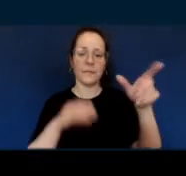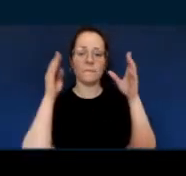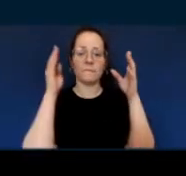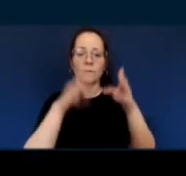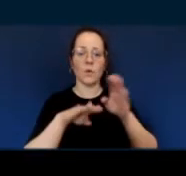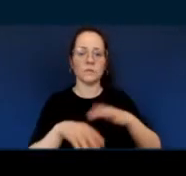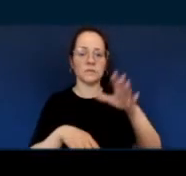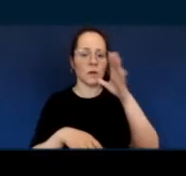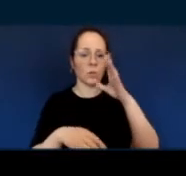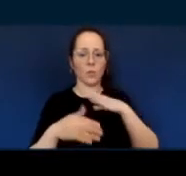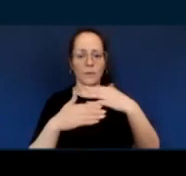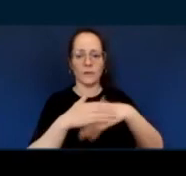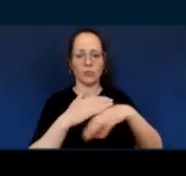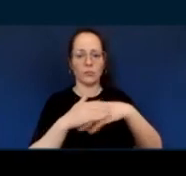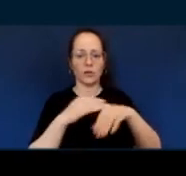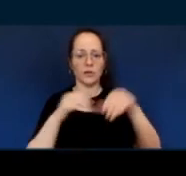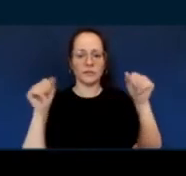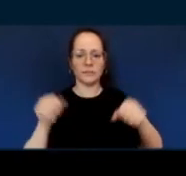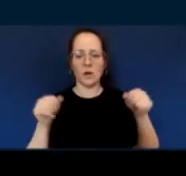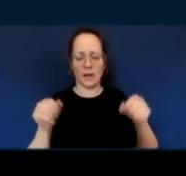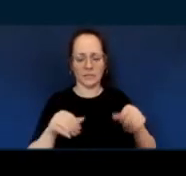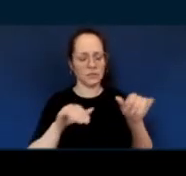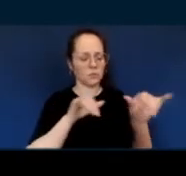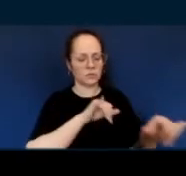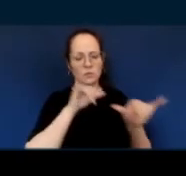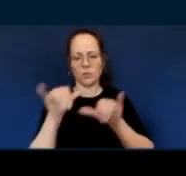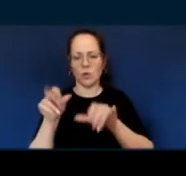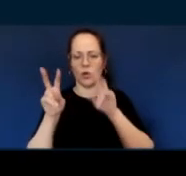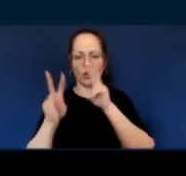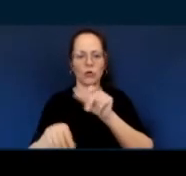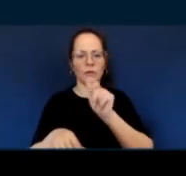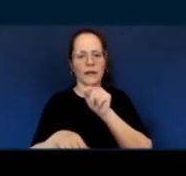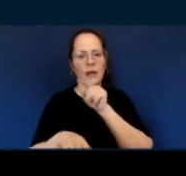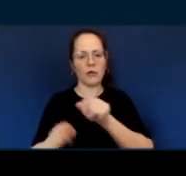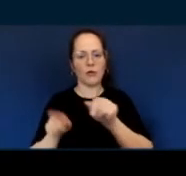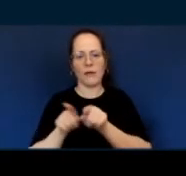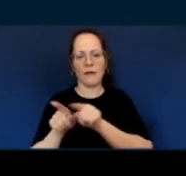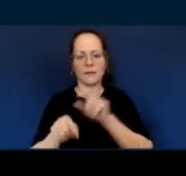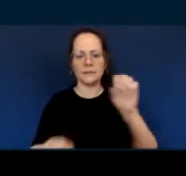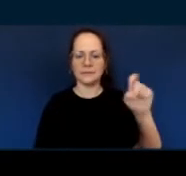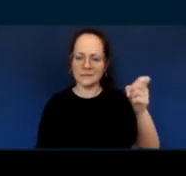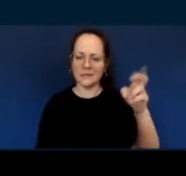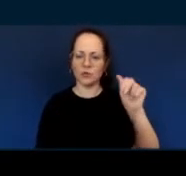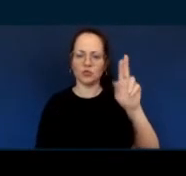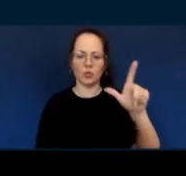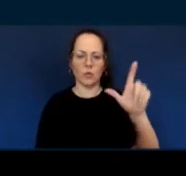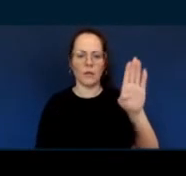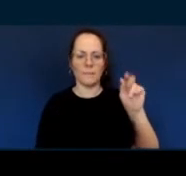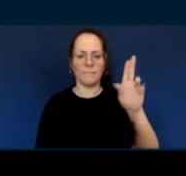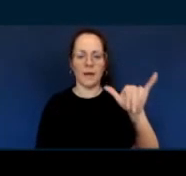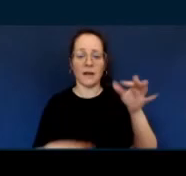CAPACITY WENT HAND AND IN HAND AS A SEXUAL BODY, BUT INSTEAD OF SEEING HER AS A SEXUAL SUBJECT